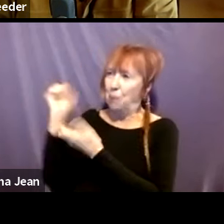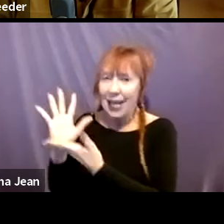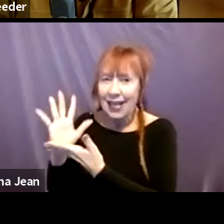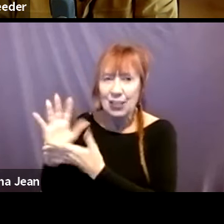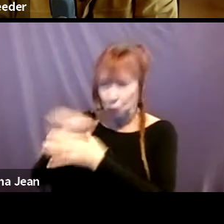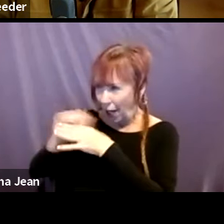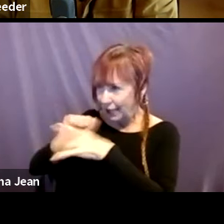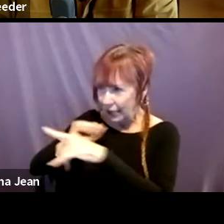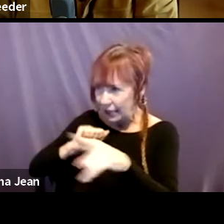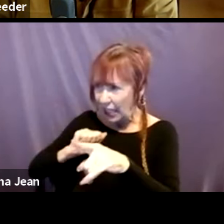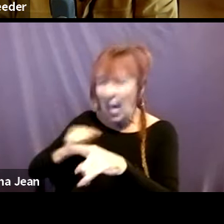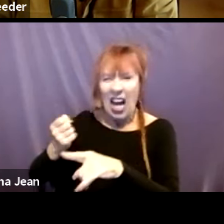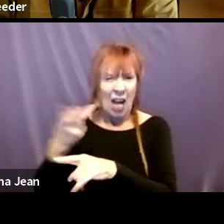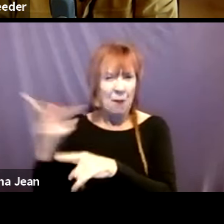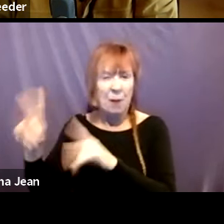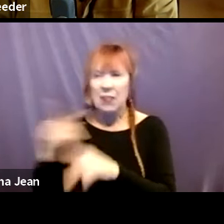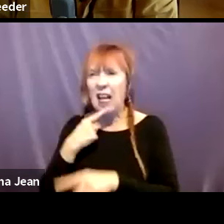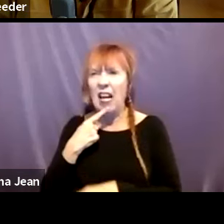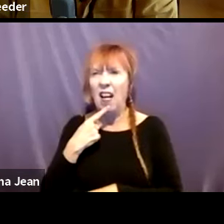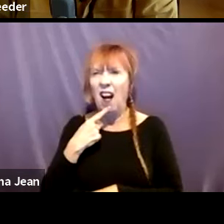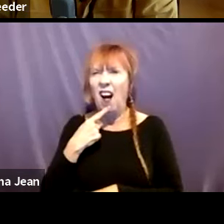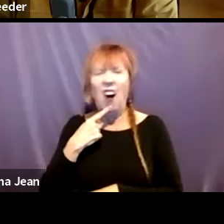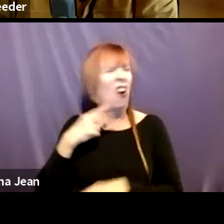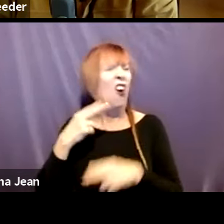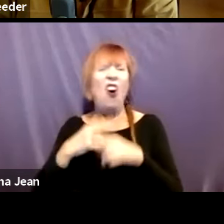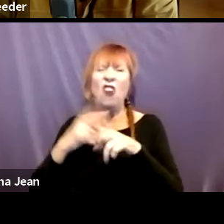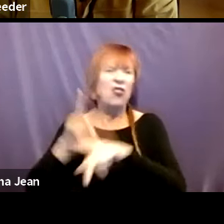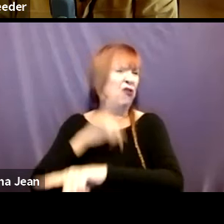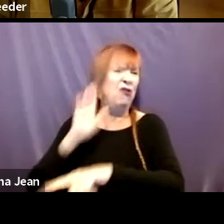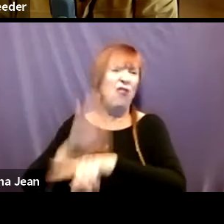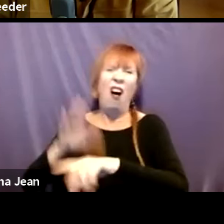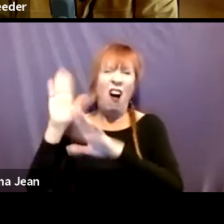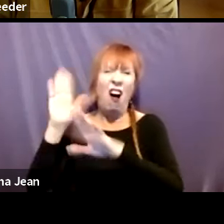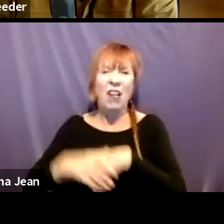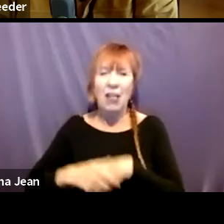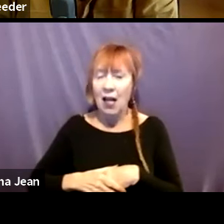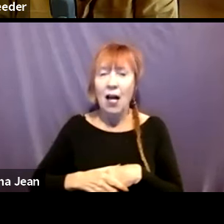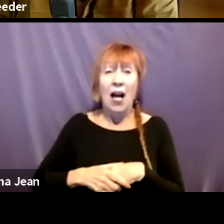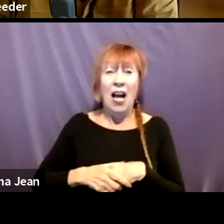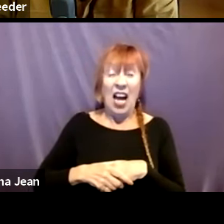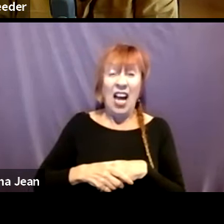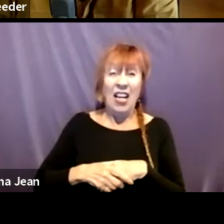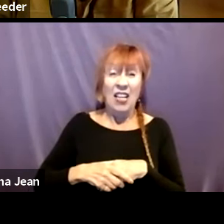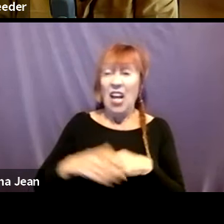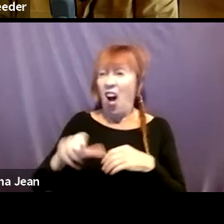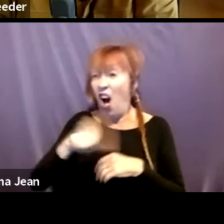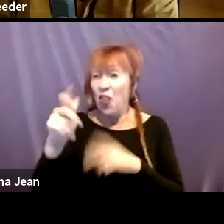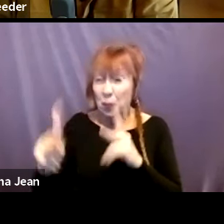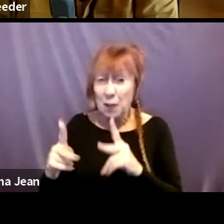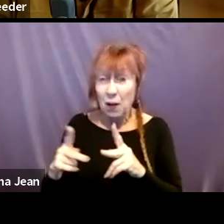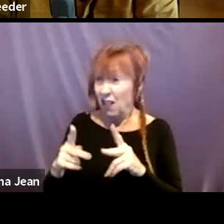But other times, people have been like, "No, I thoroughly enjoyed the whole thing, just keep it as is".